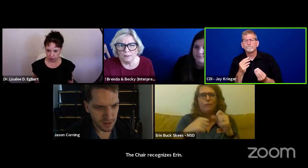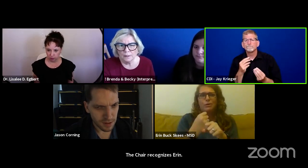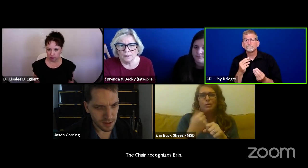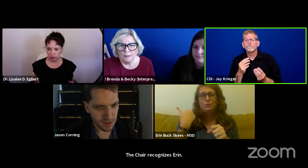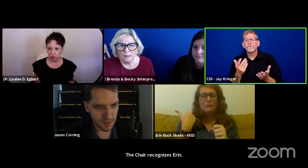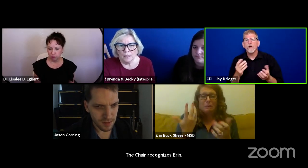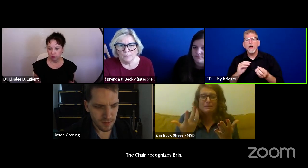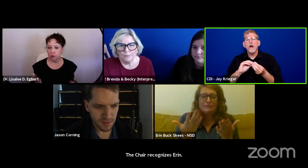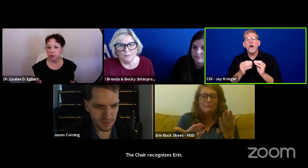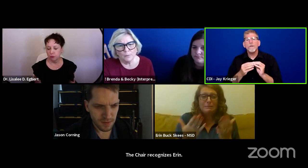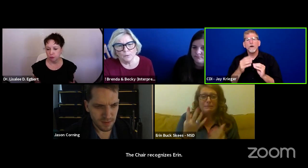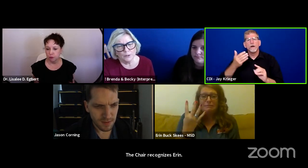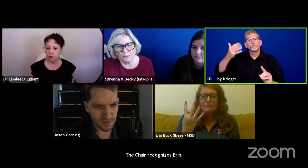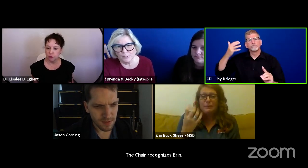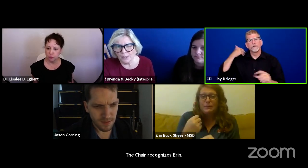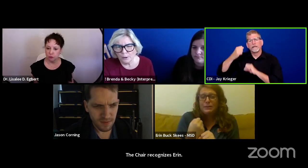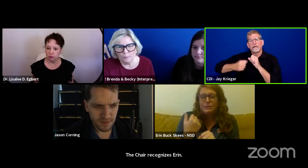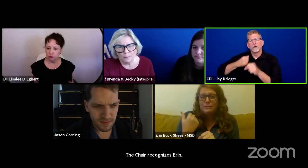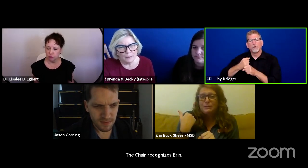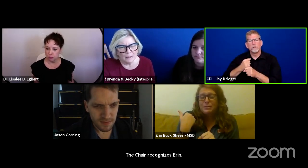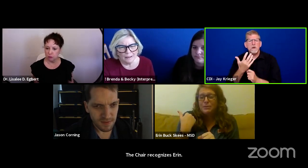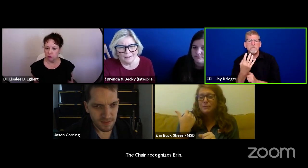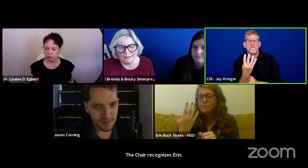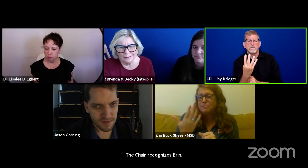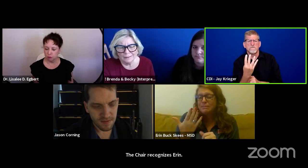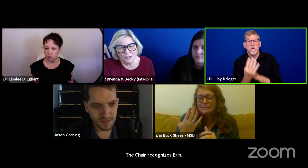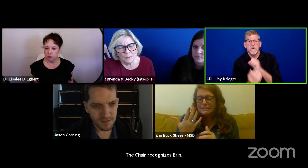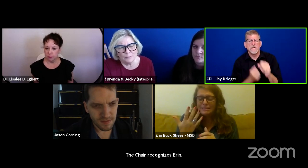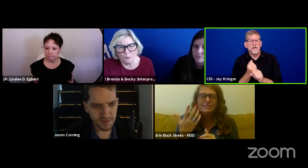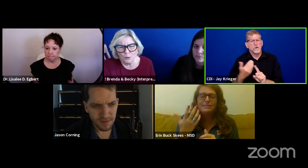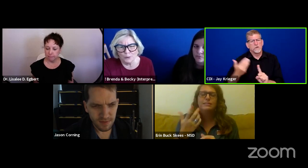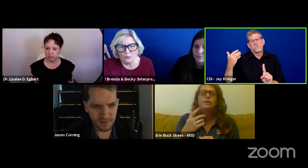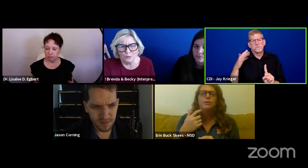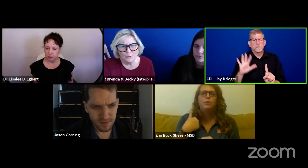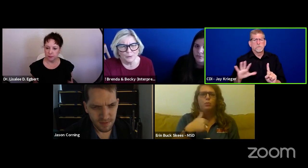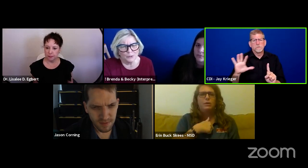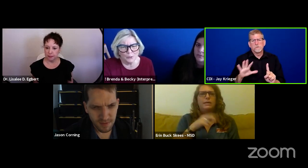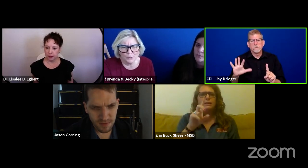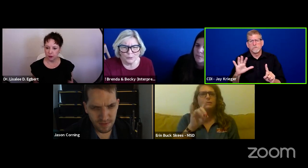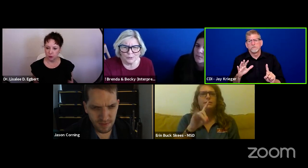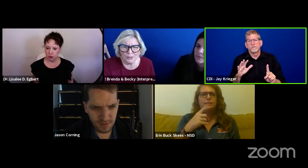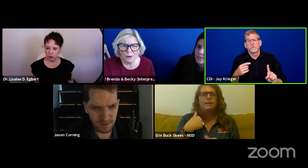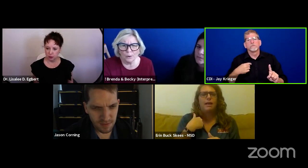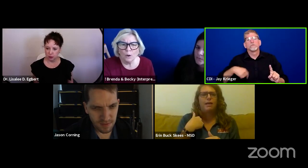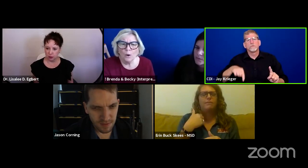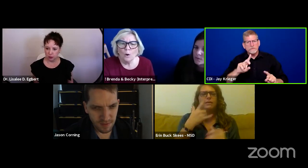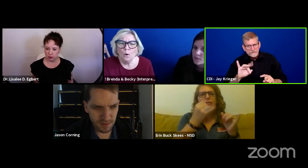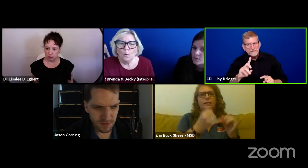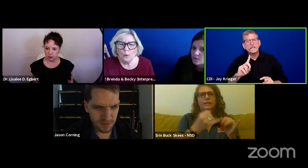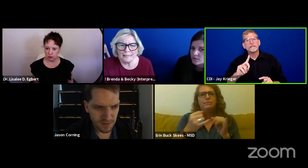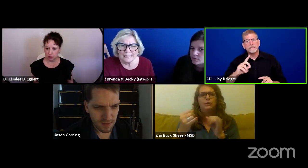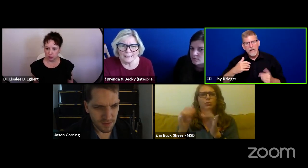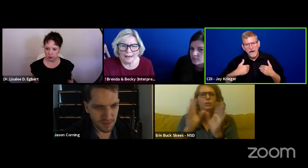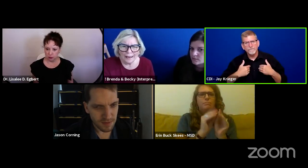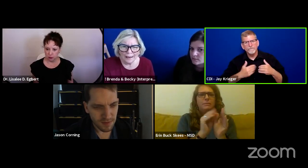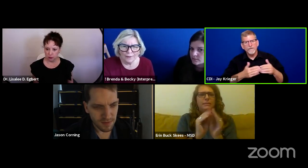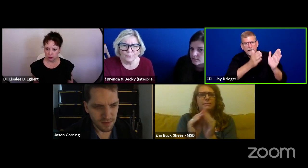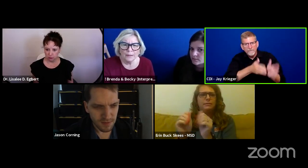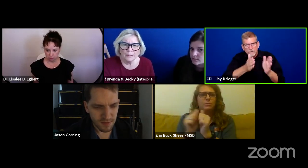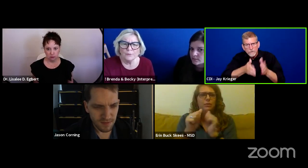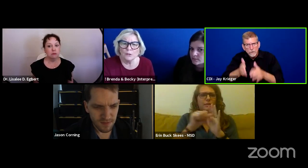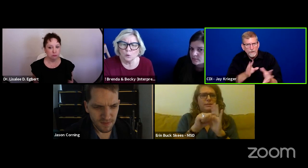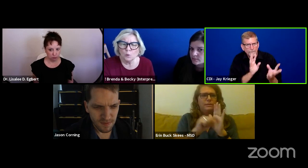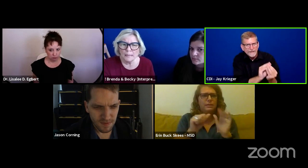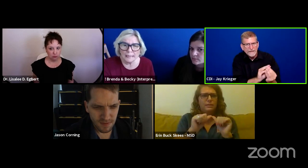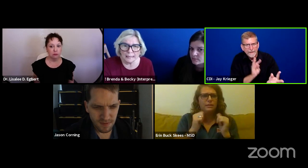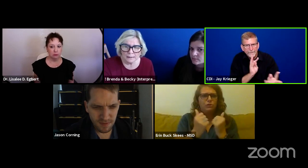A number of years ago, could have been 4 or so years ago, we did have individual meetings